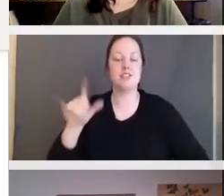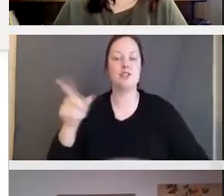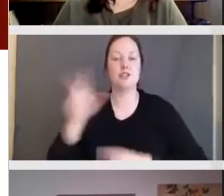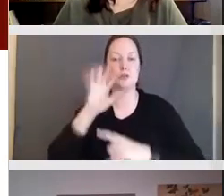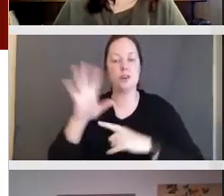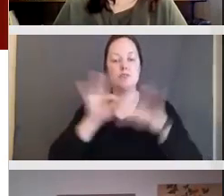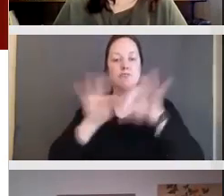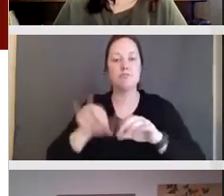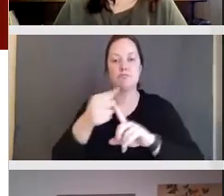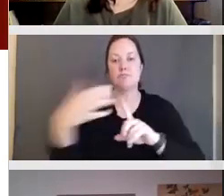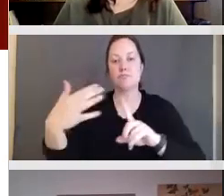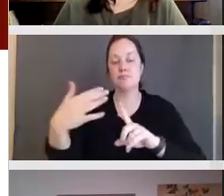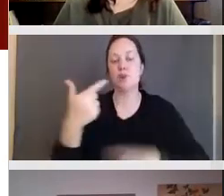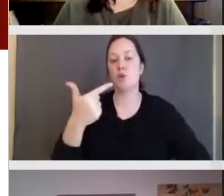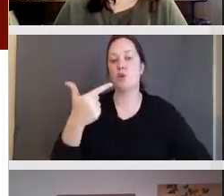for you that is pre-populated entity template or you